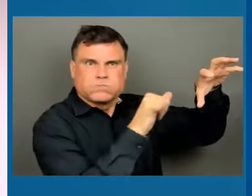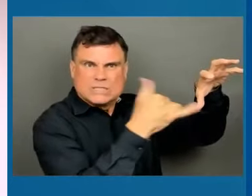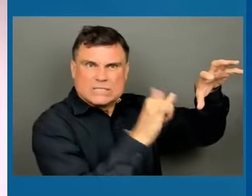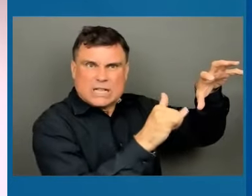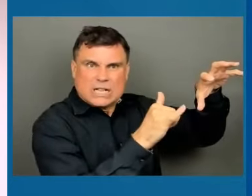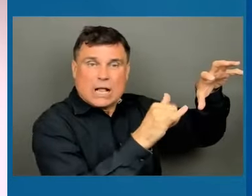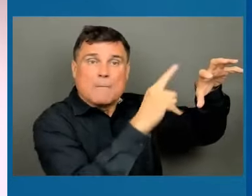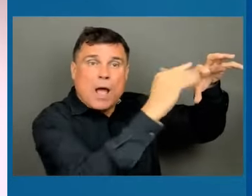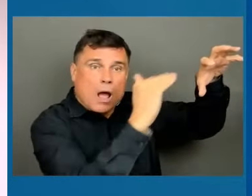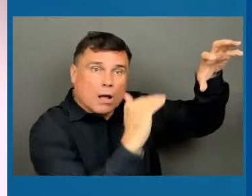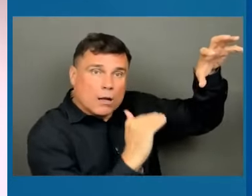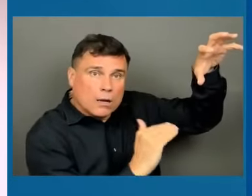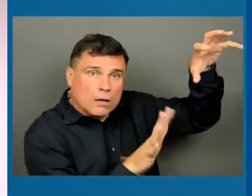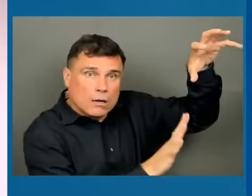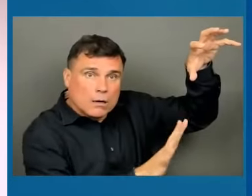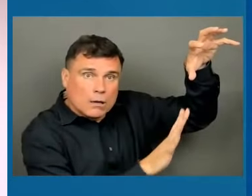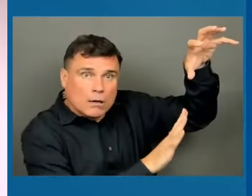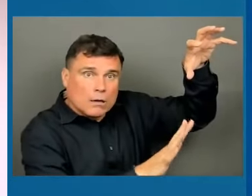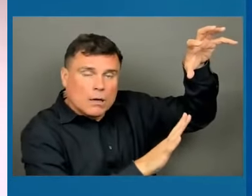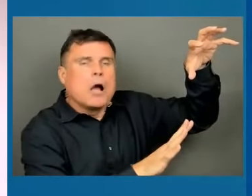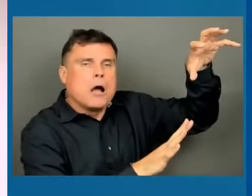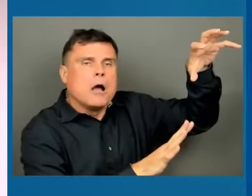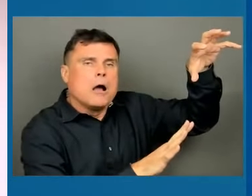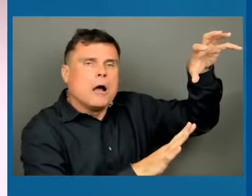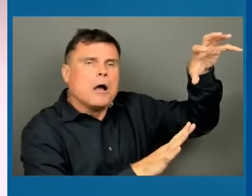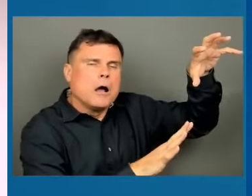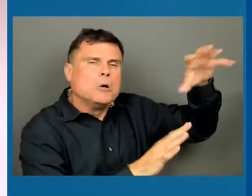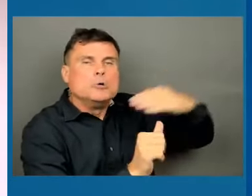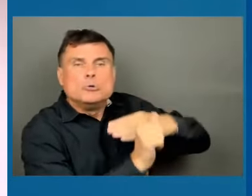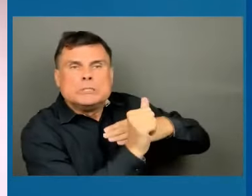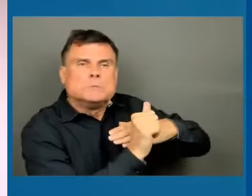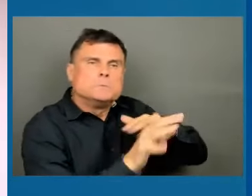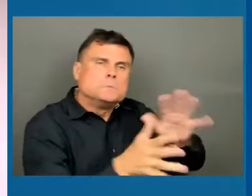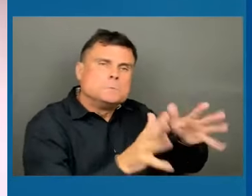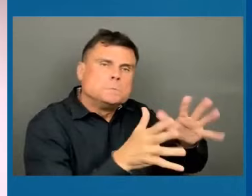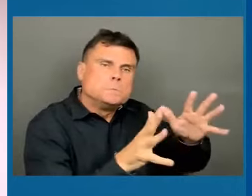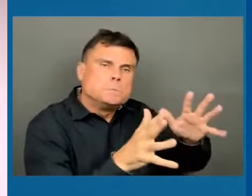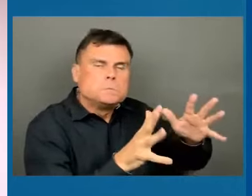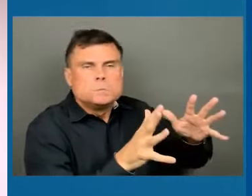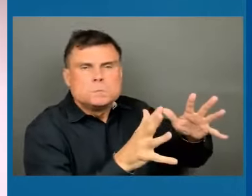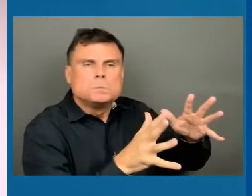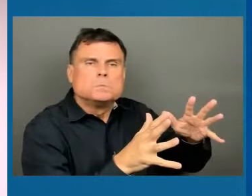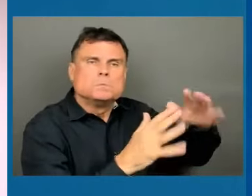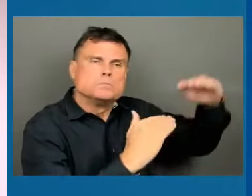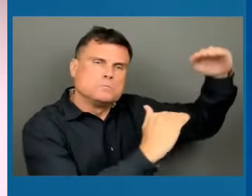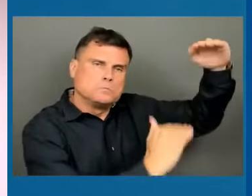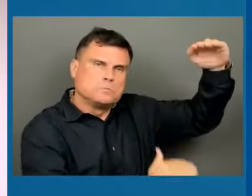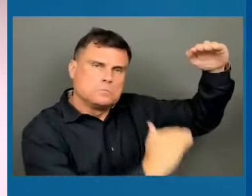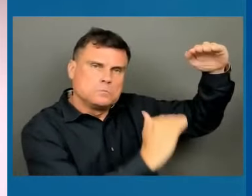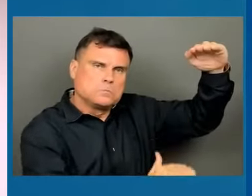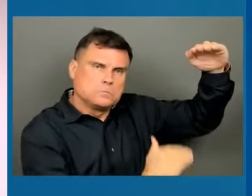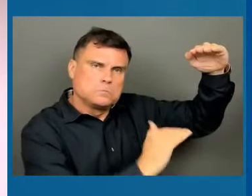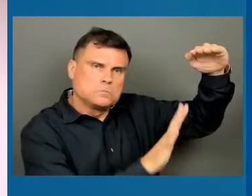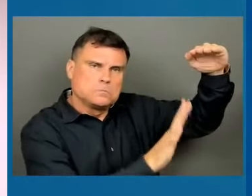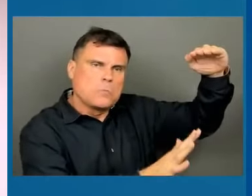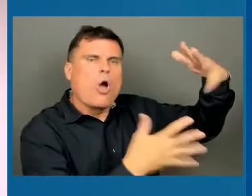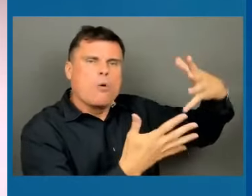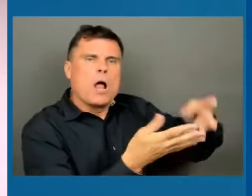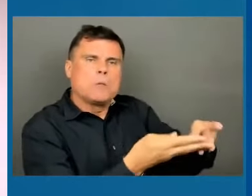higher mountains in the interior, we're seeing that not only is it delayed but there's